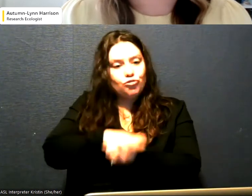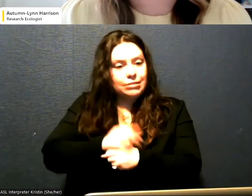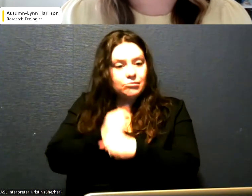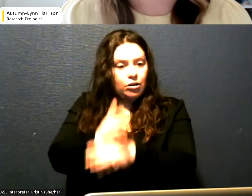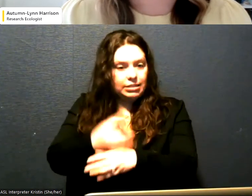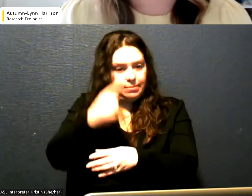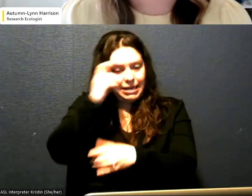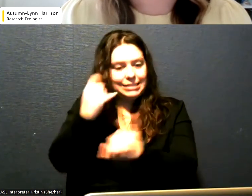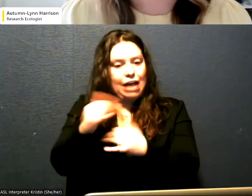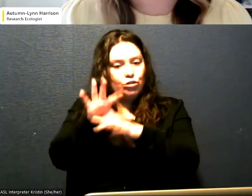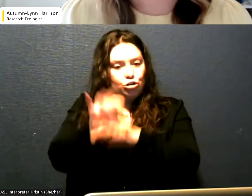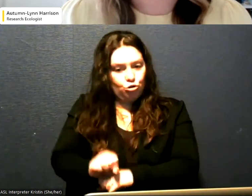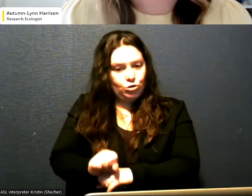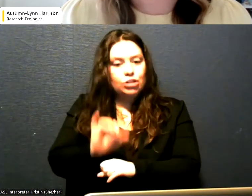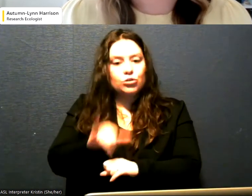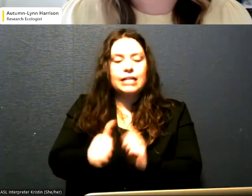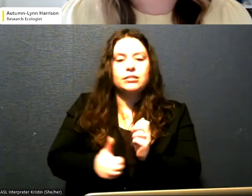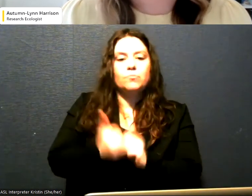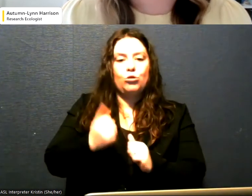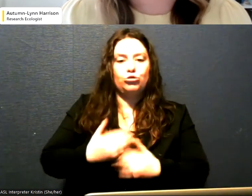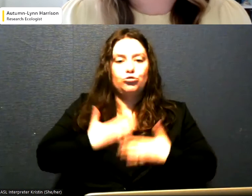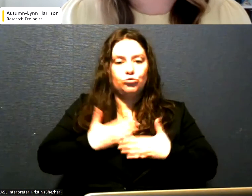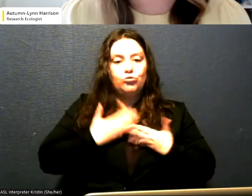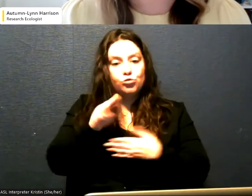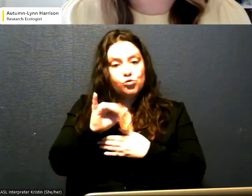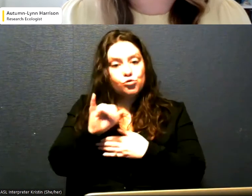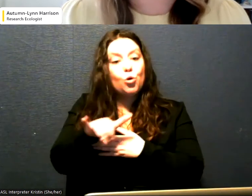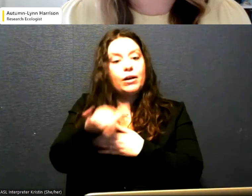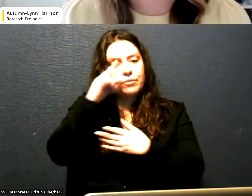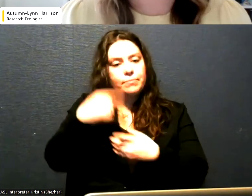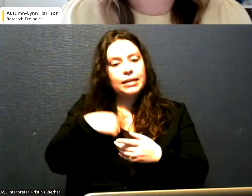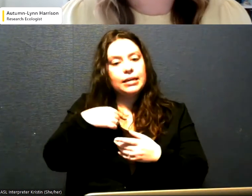me the much, most joy is seeing those moments where a veterinarian comes down and says "hey,